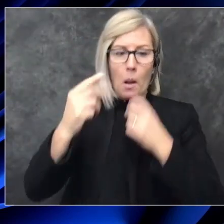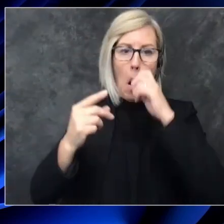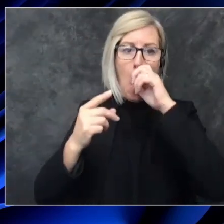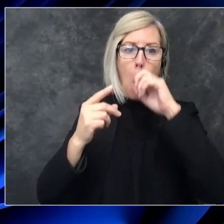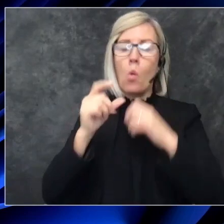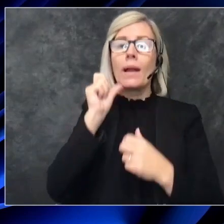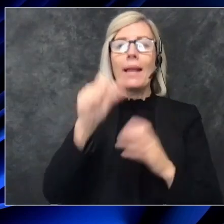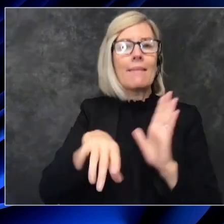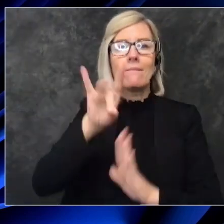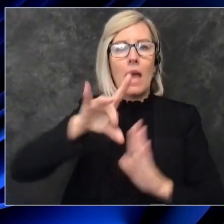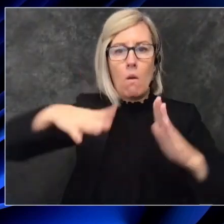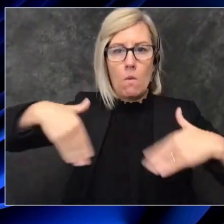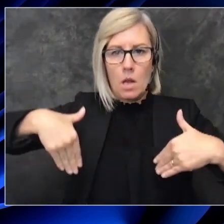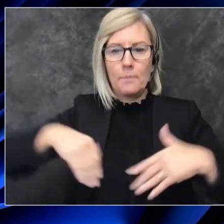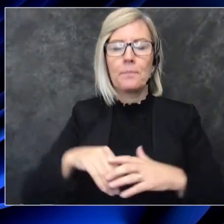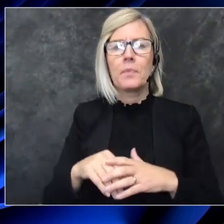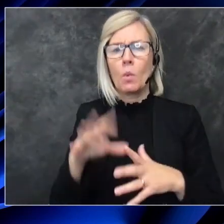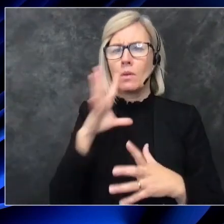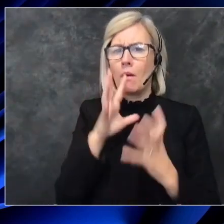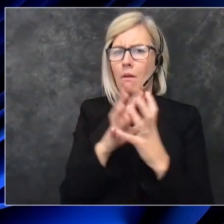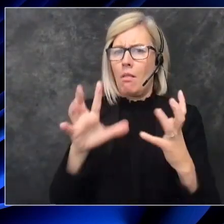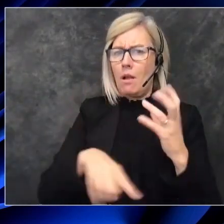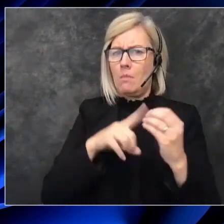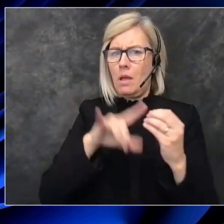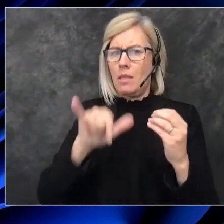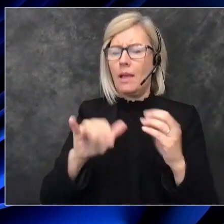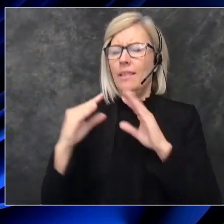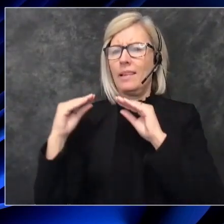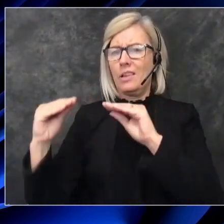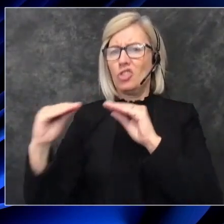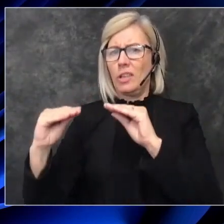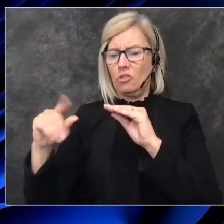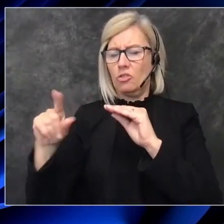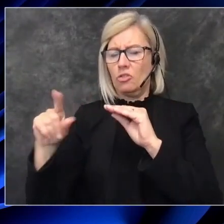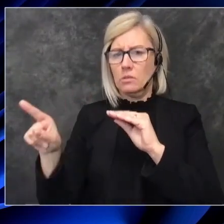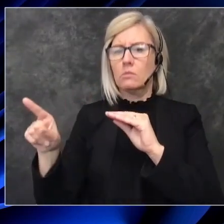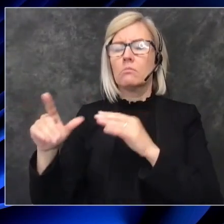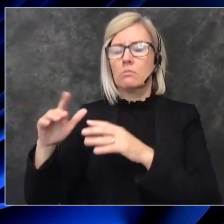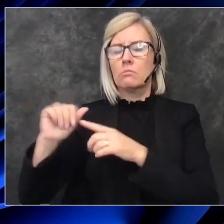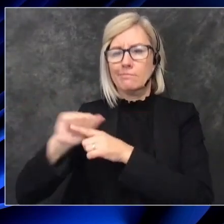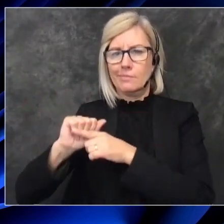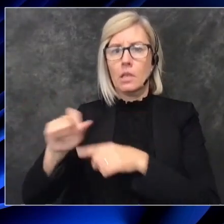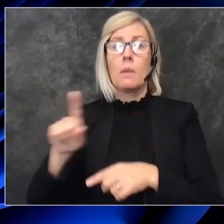We talk a lot about it in the education space, but we don't necessarily always talk. About it elsewhere,